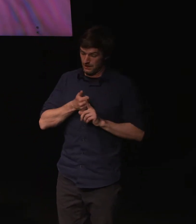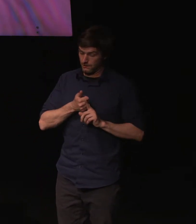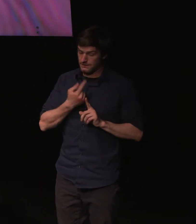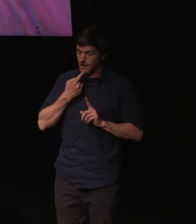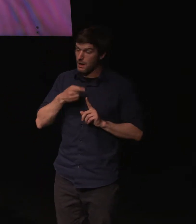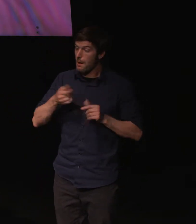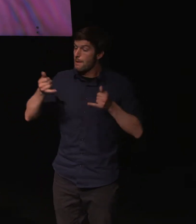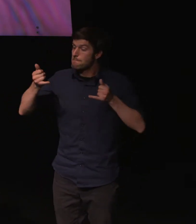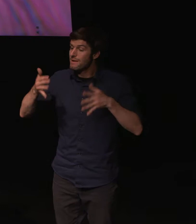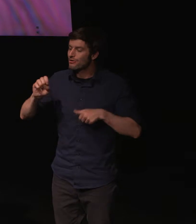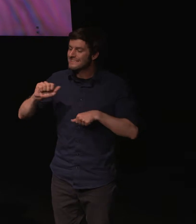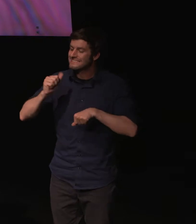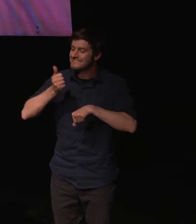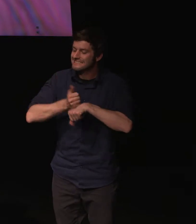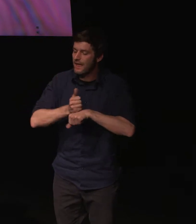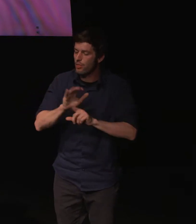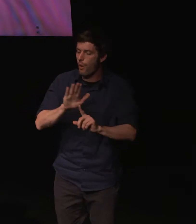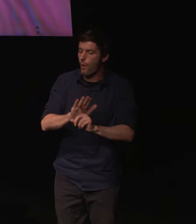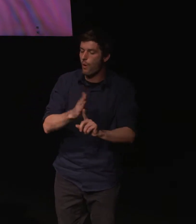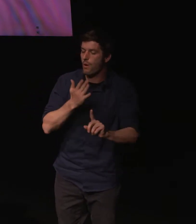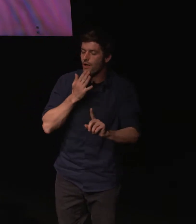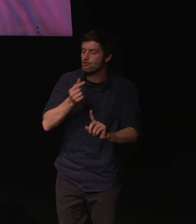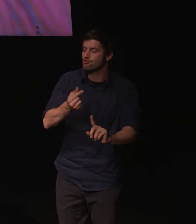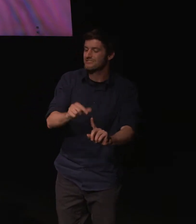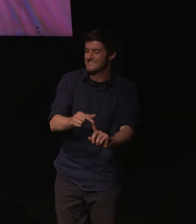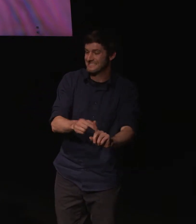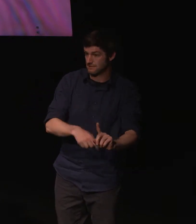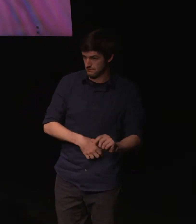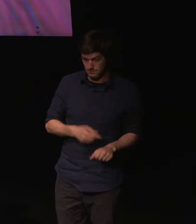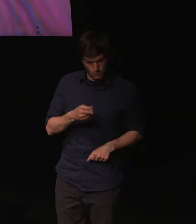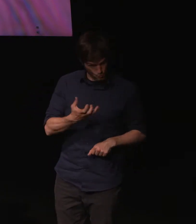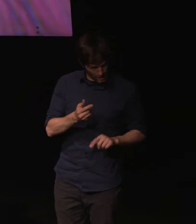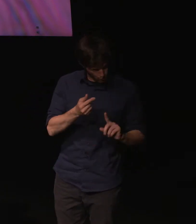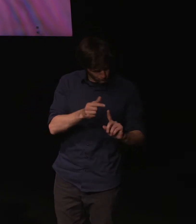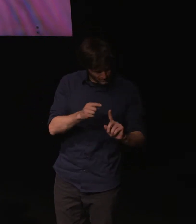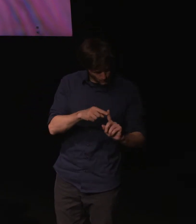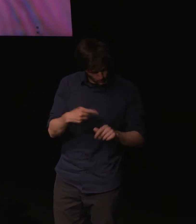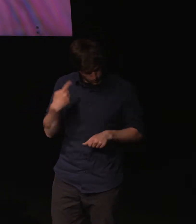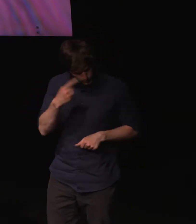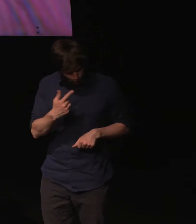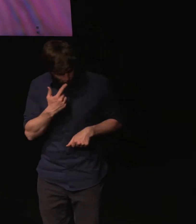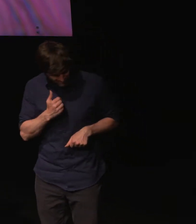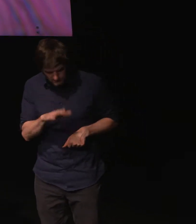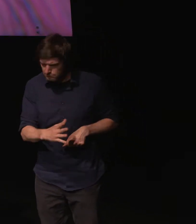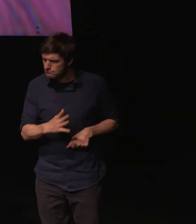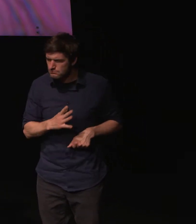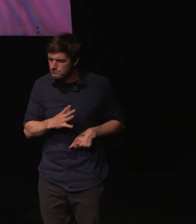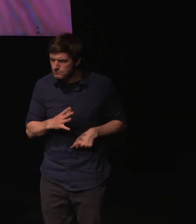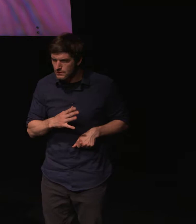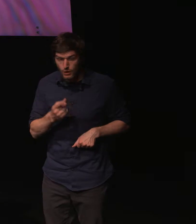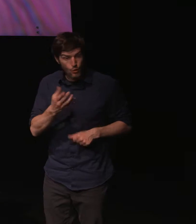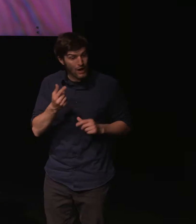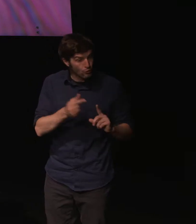You want green to be red? Sure, we don't care. You want green to be yellow? Make it happen. You want green to be anything that you could put a hex code,